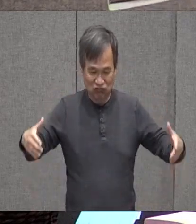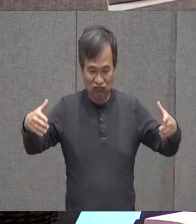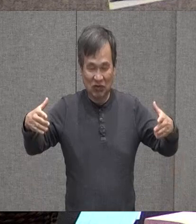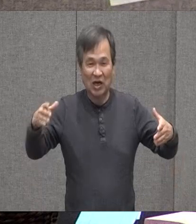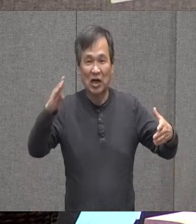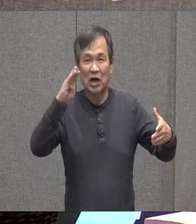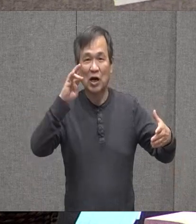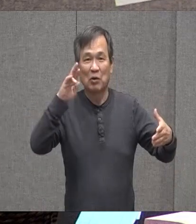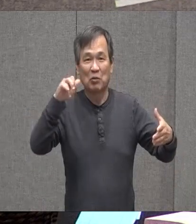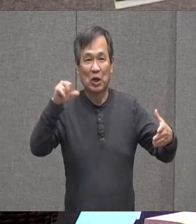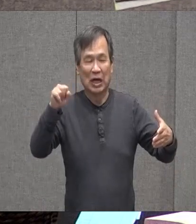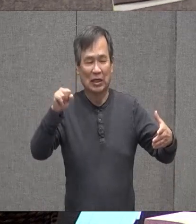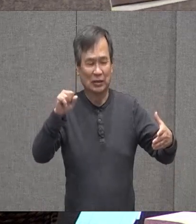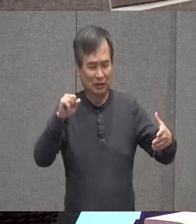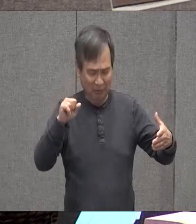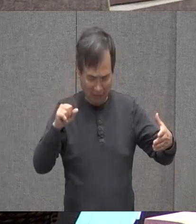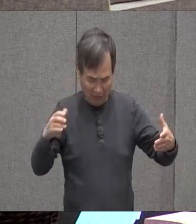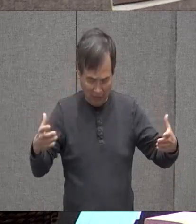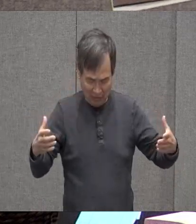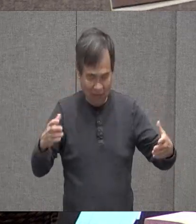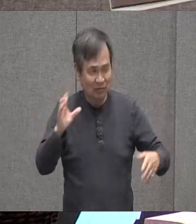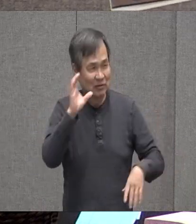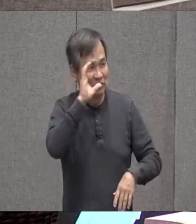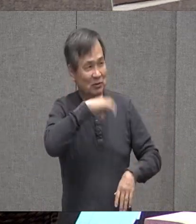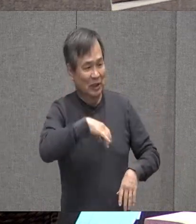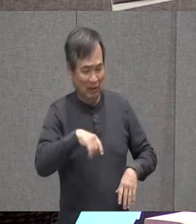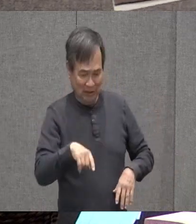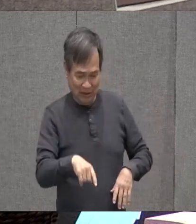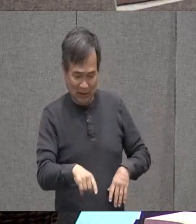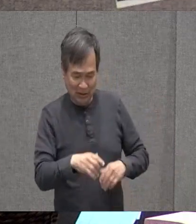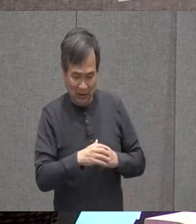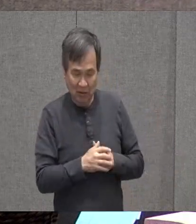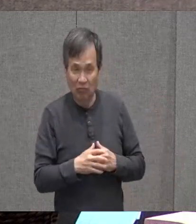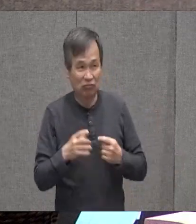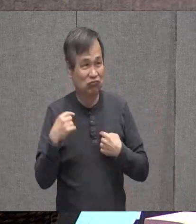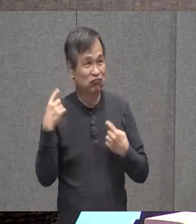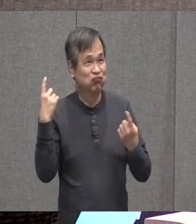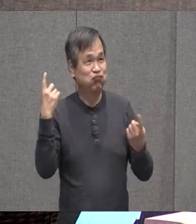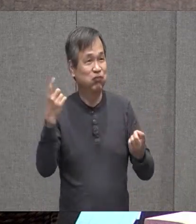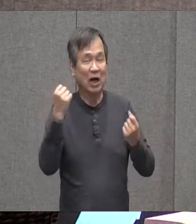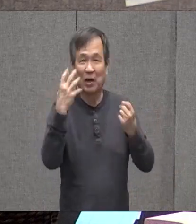"How odd," said Mr. Haktak to himself. "To think that I've been digging here all these years